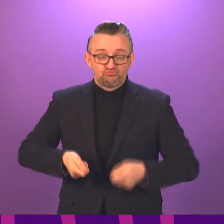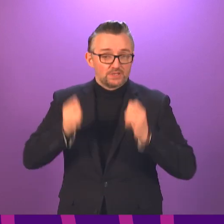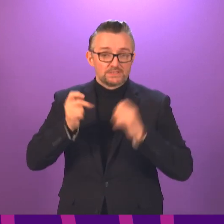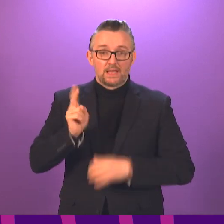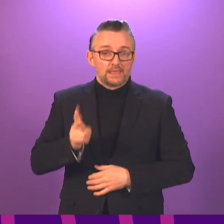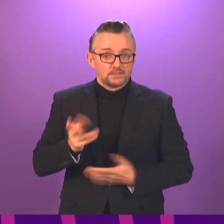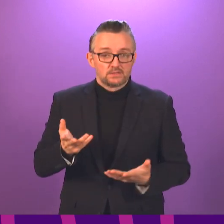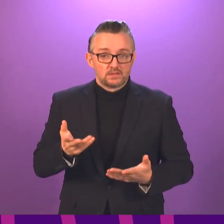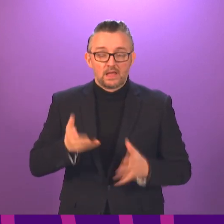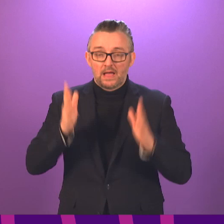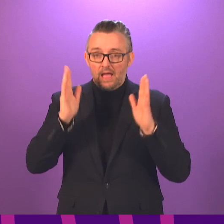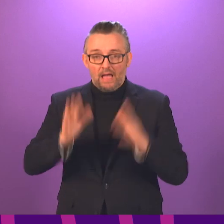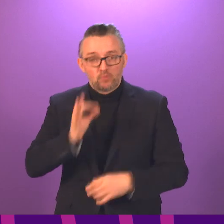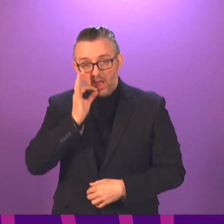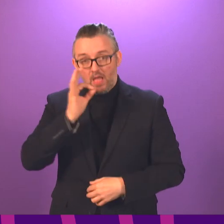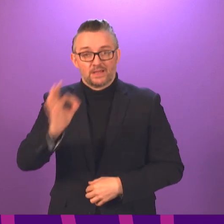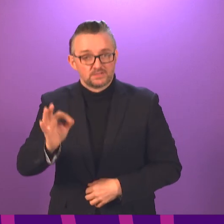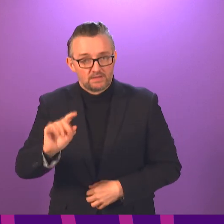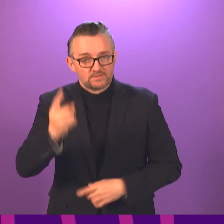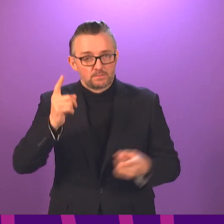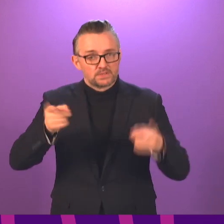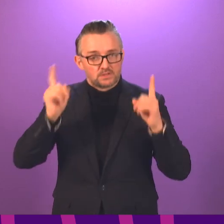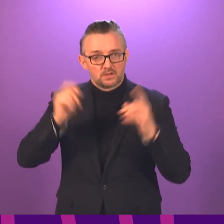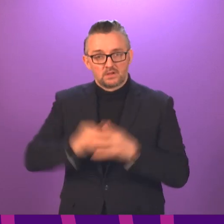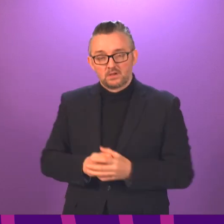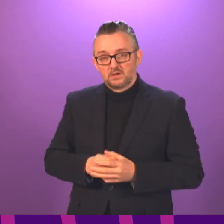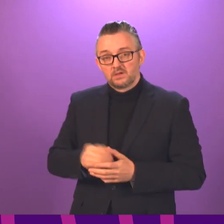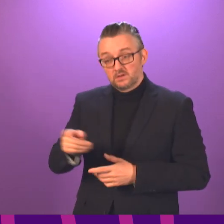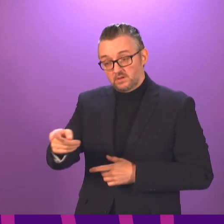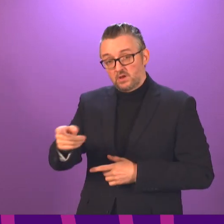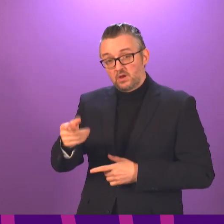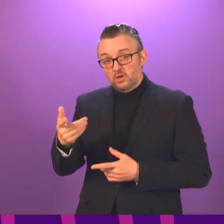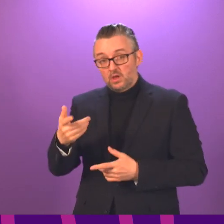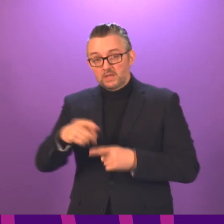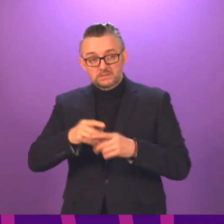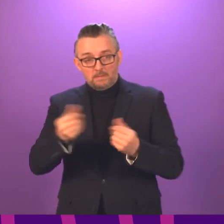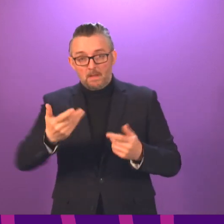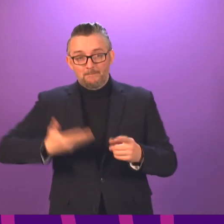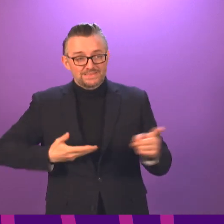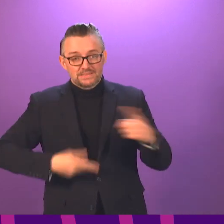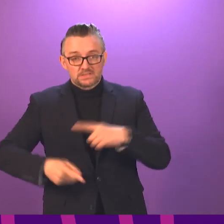When will the First Minister offer such businesses a safety net?